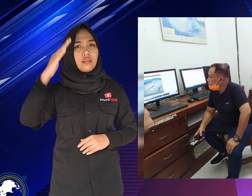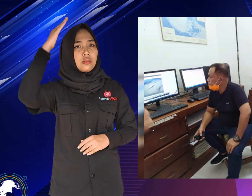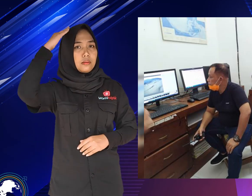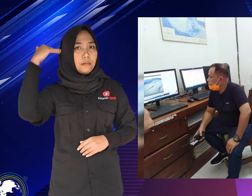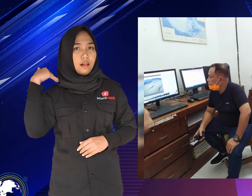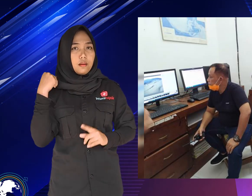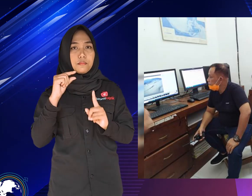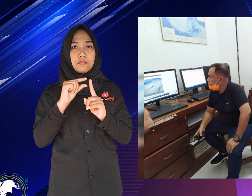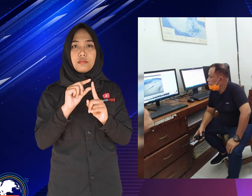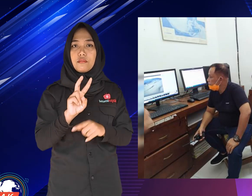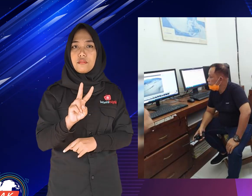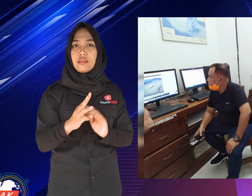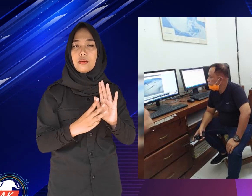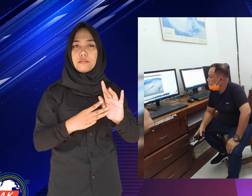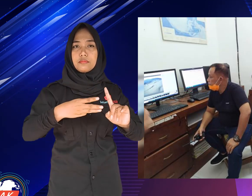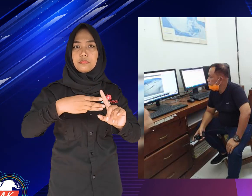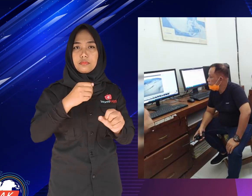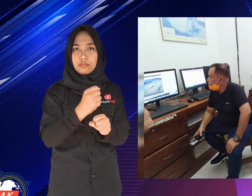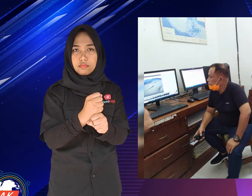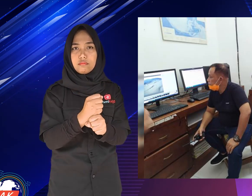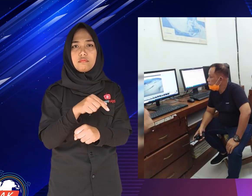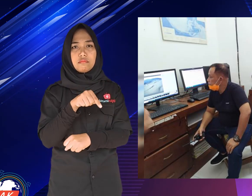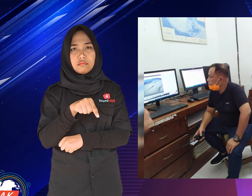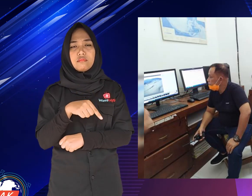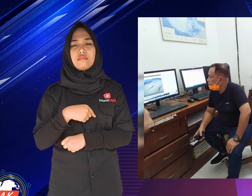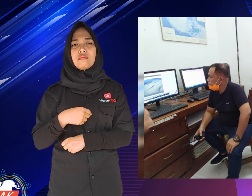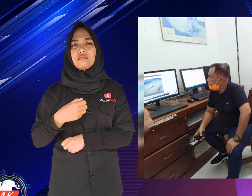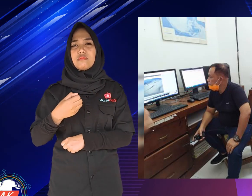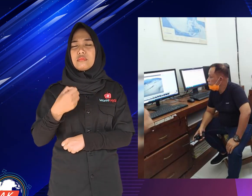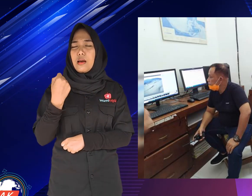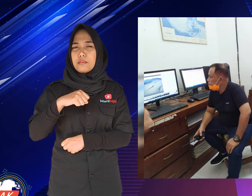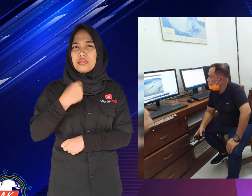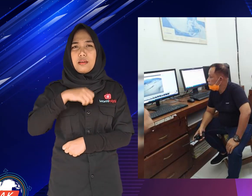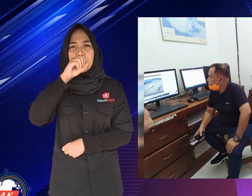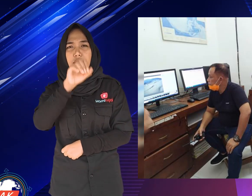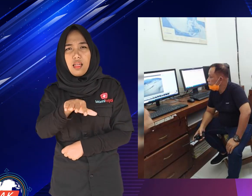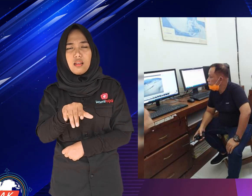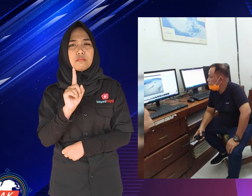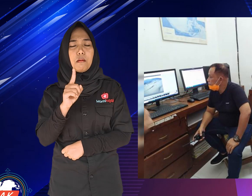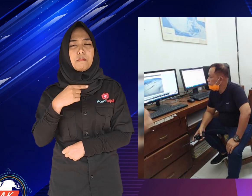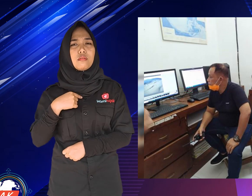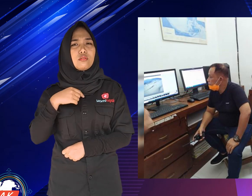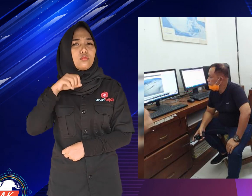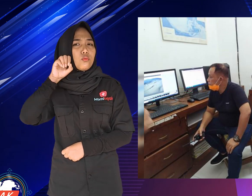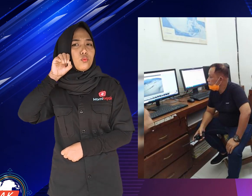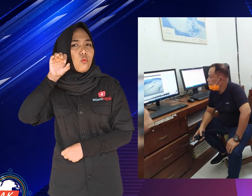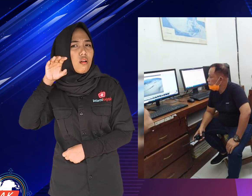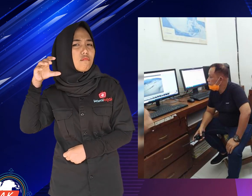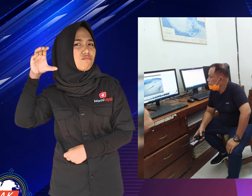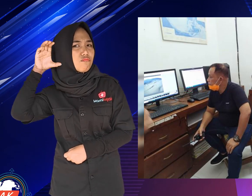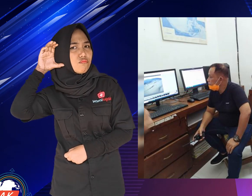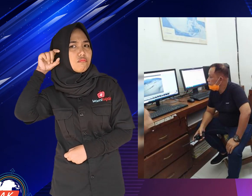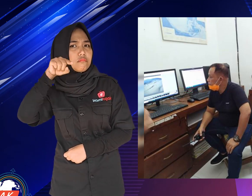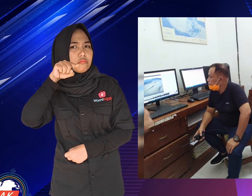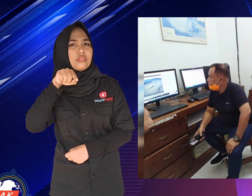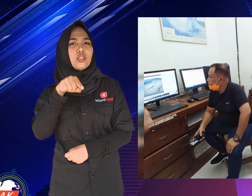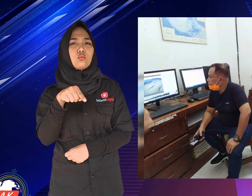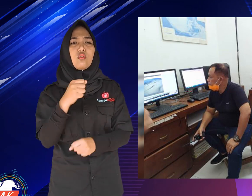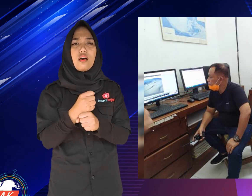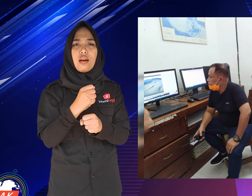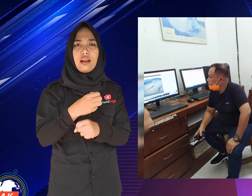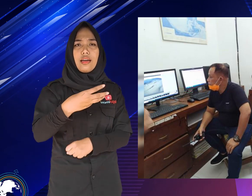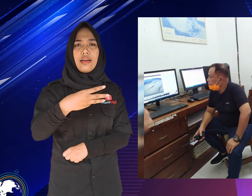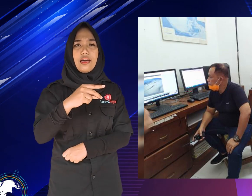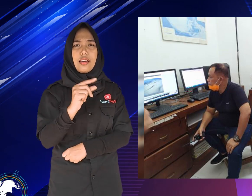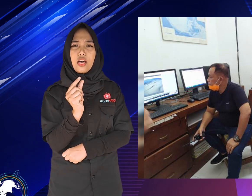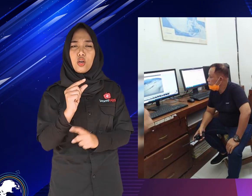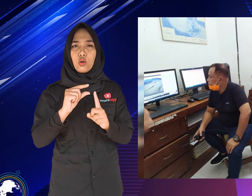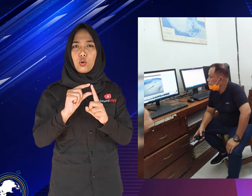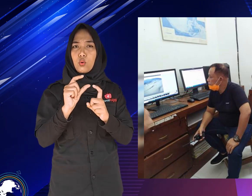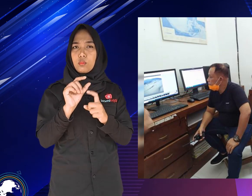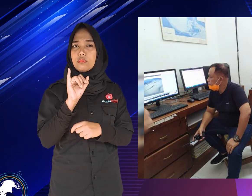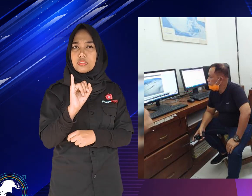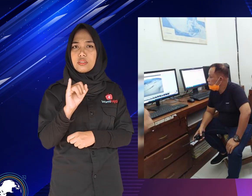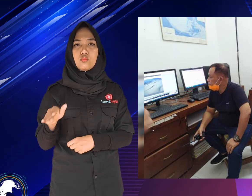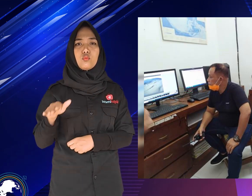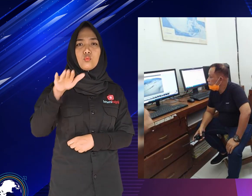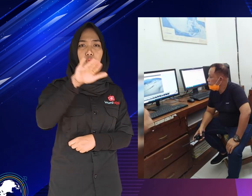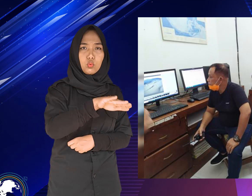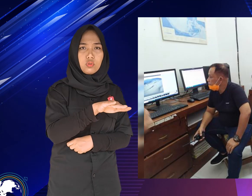The head of PVMBG can not explain it was the eruption of the mountain's activity